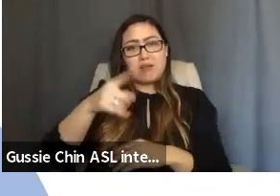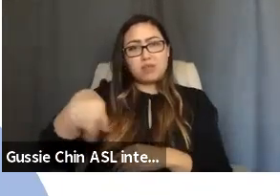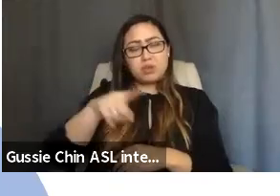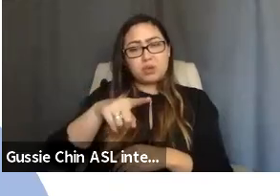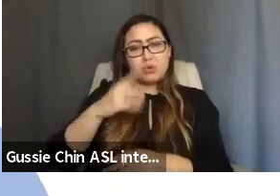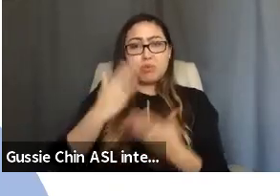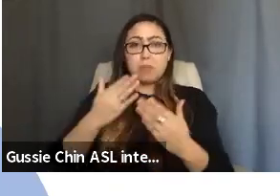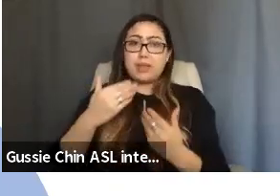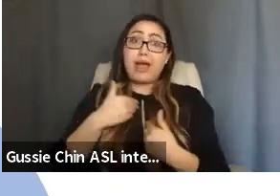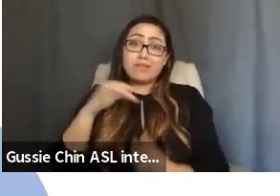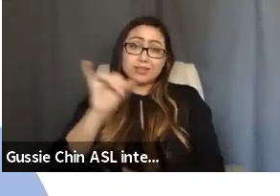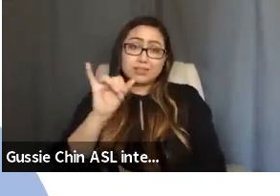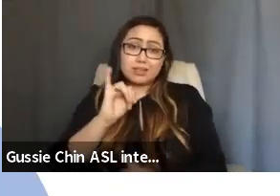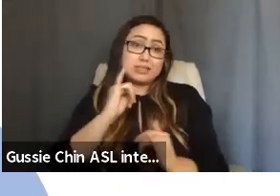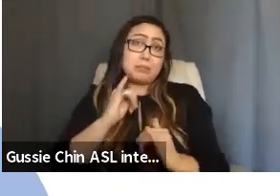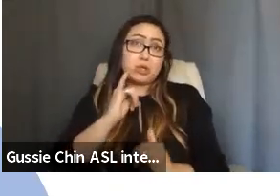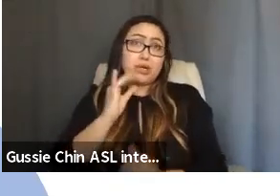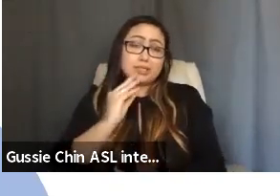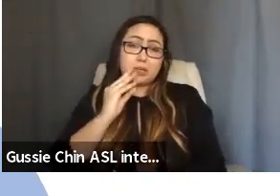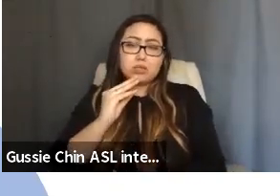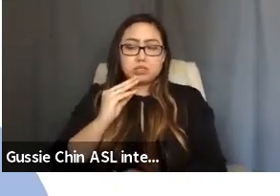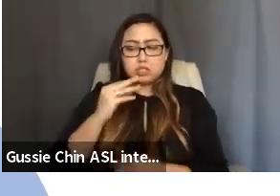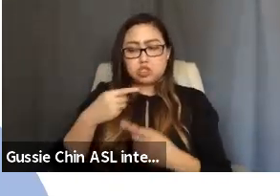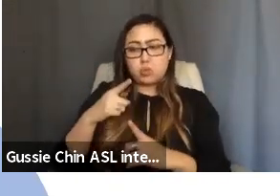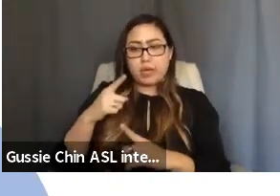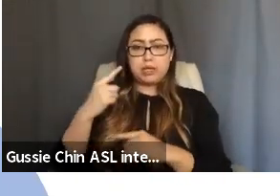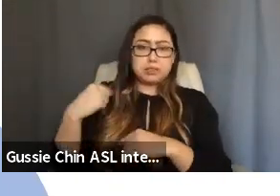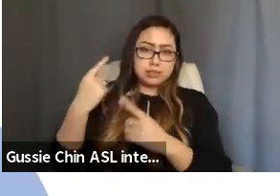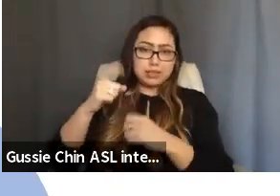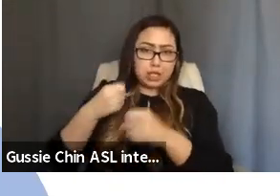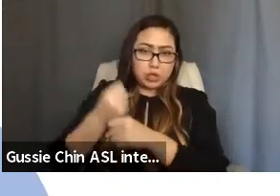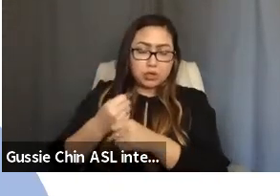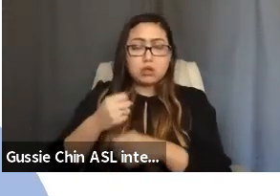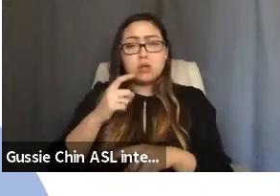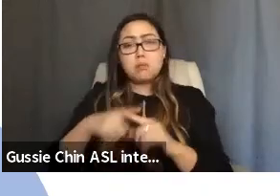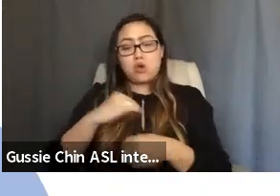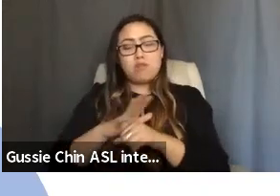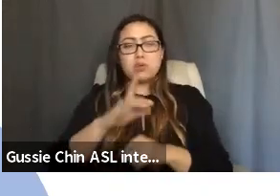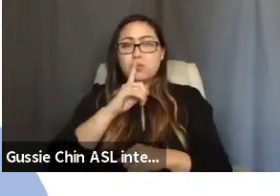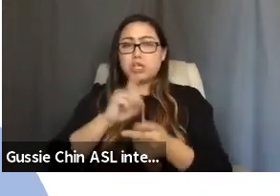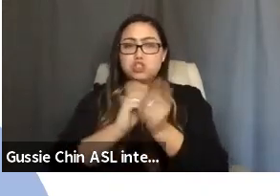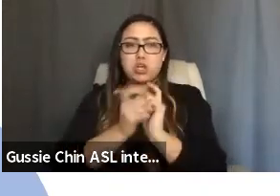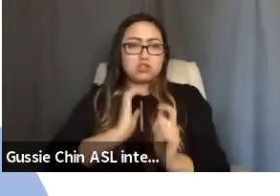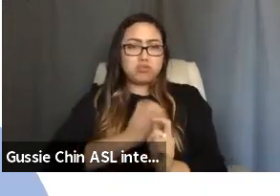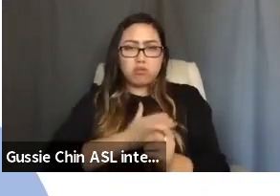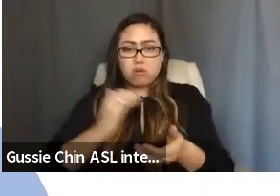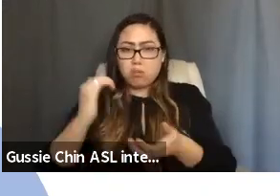same experience over the course of the year. But COVID really changed our partnerships completely